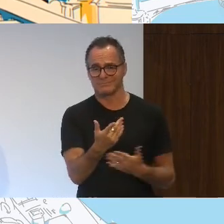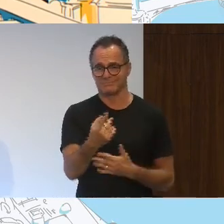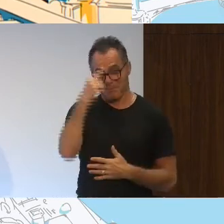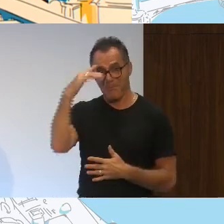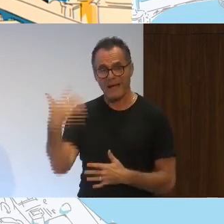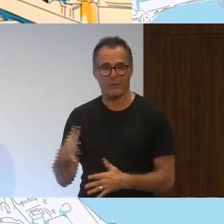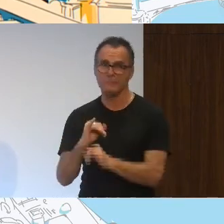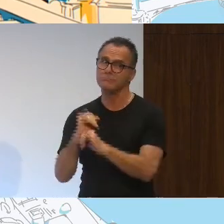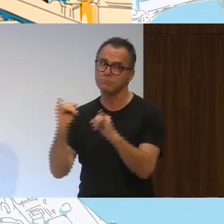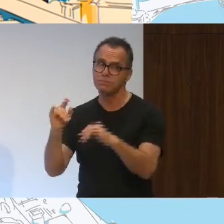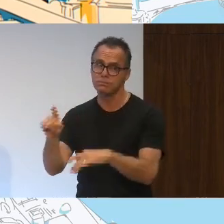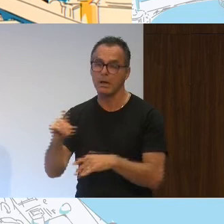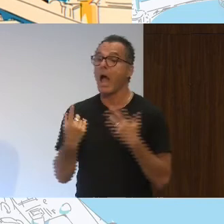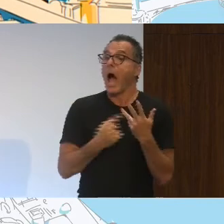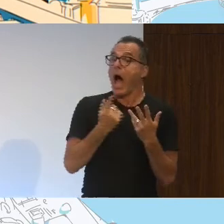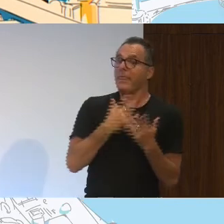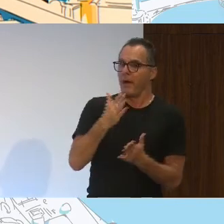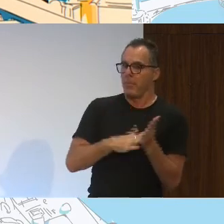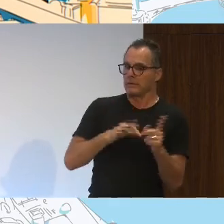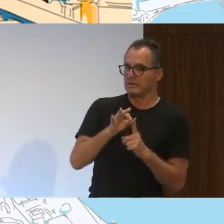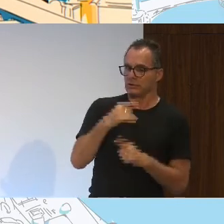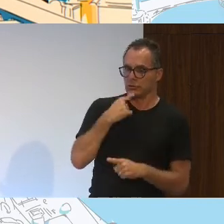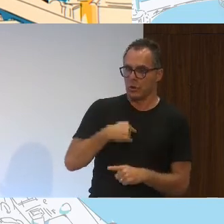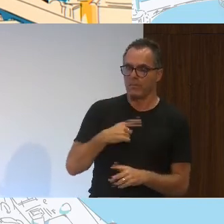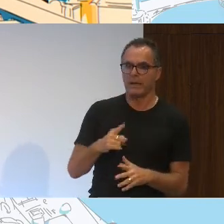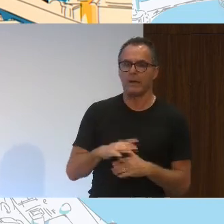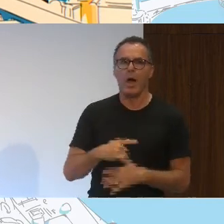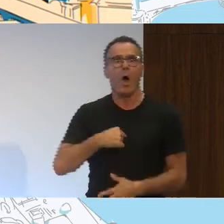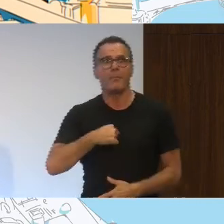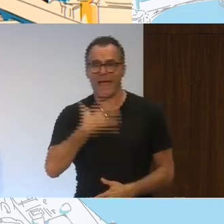and then one of the other politicians said looked at her and said, I've got a dreadful migraine, what are you saying?